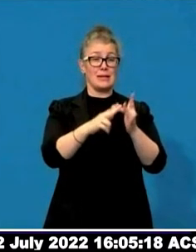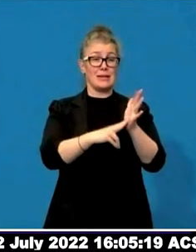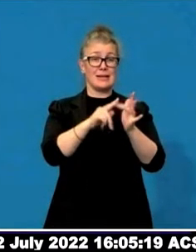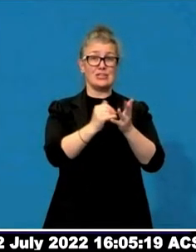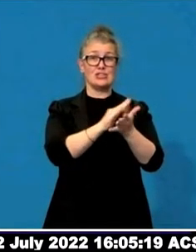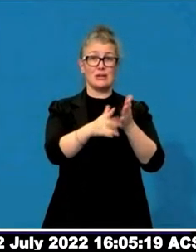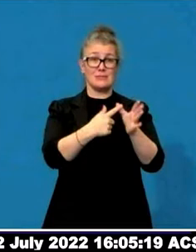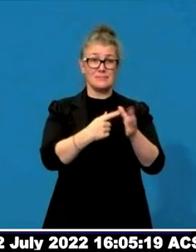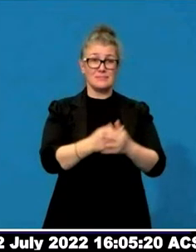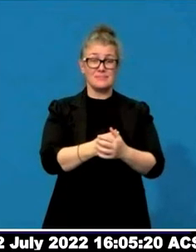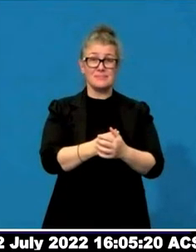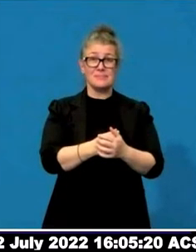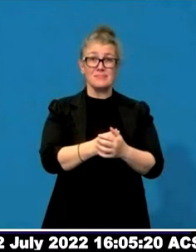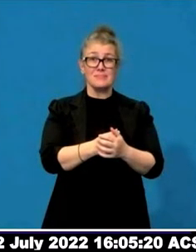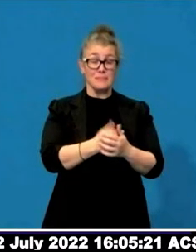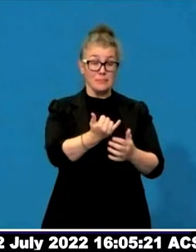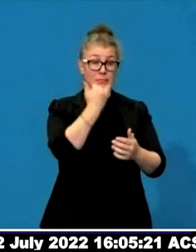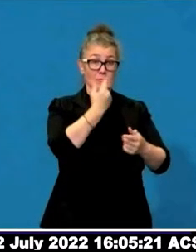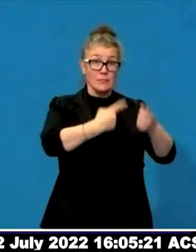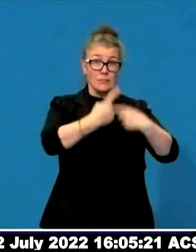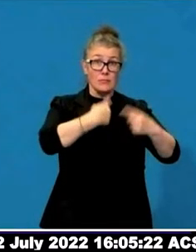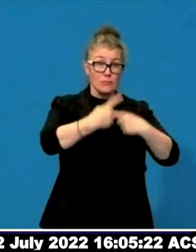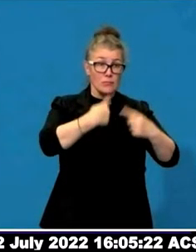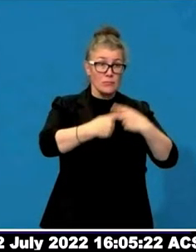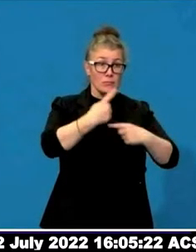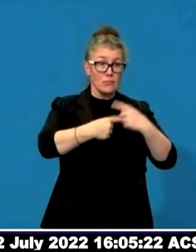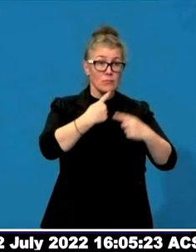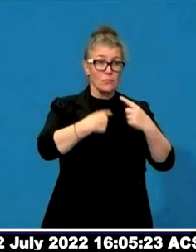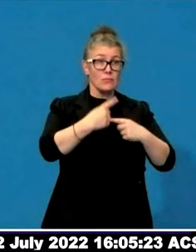She rang me and told me that - that they were going to go send Boyzie